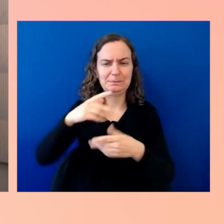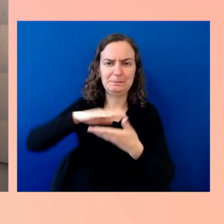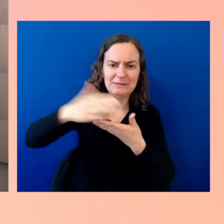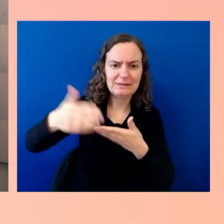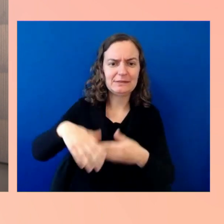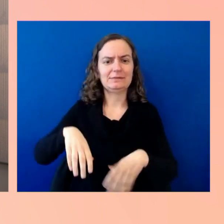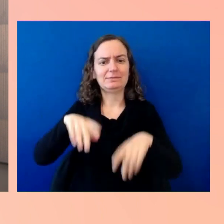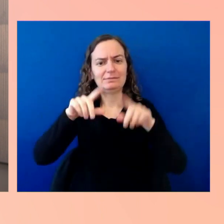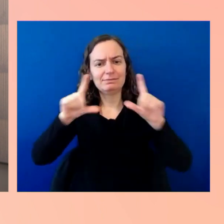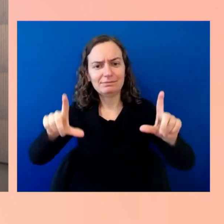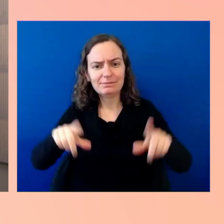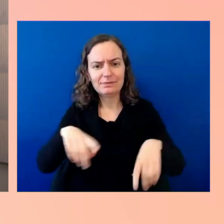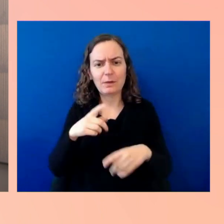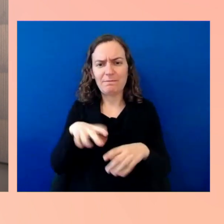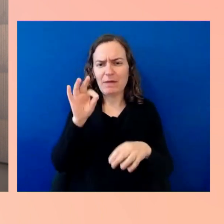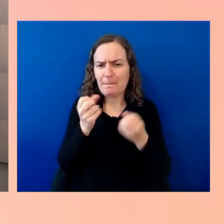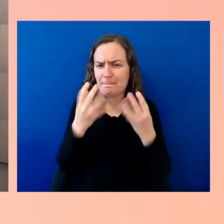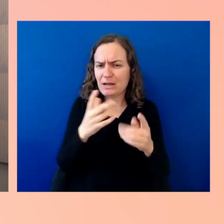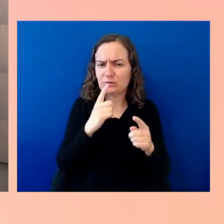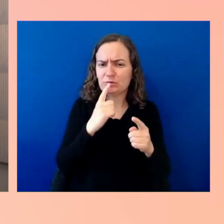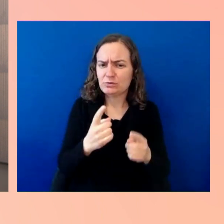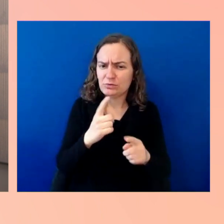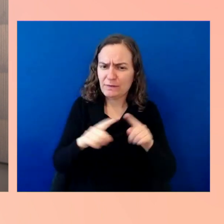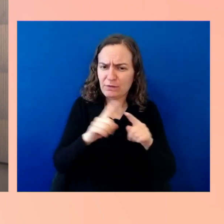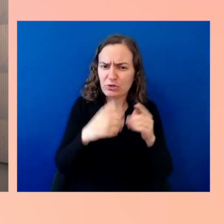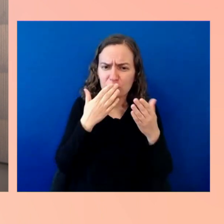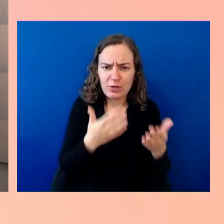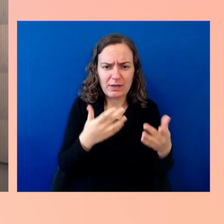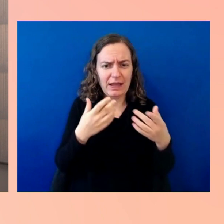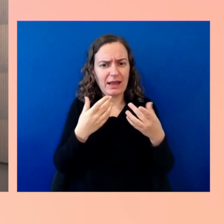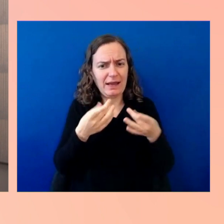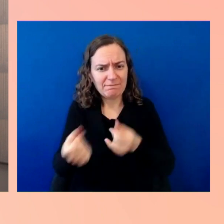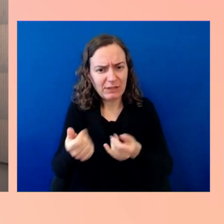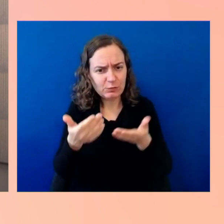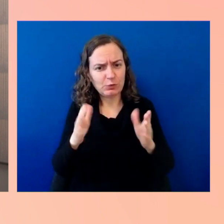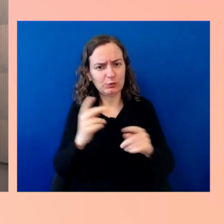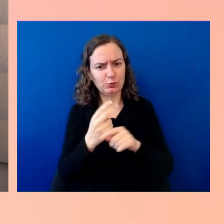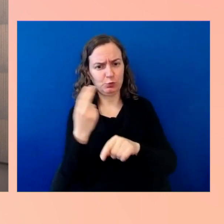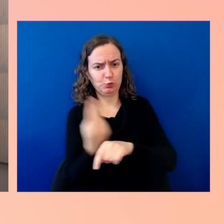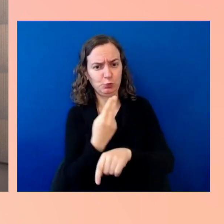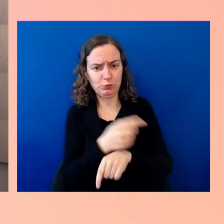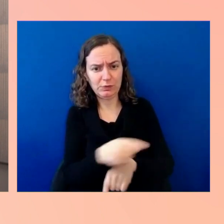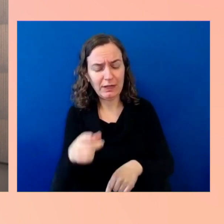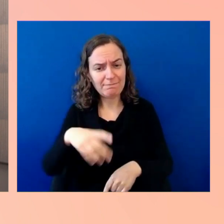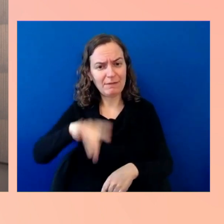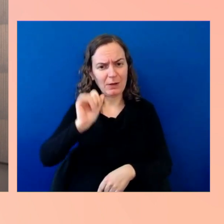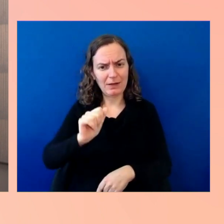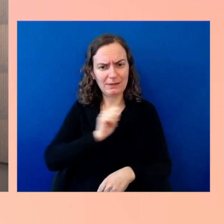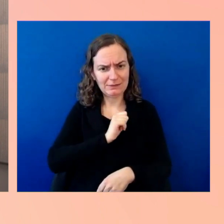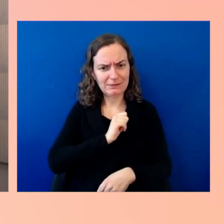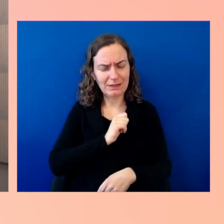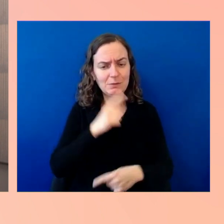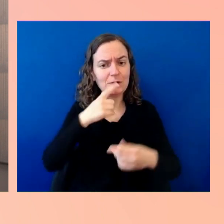quite overwhelmed and distracted. Our neurodivergent colleagues and customers have been very clear that we need